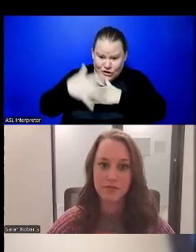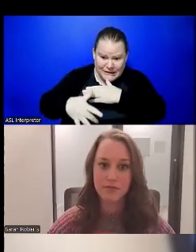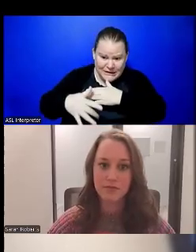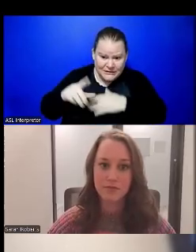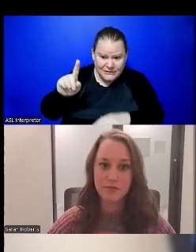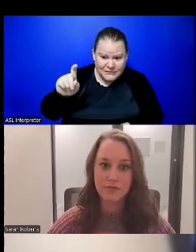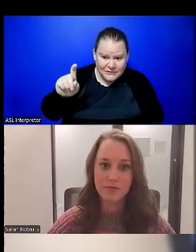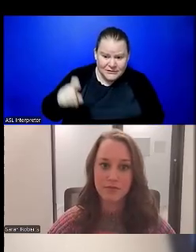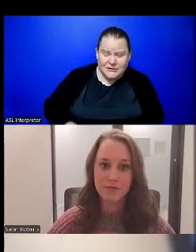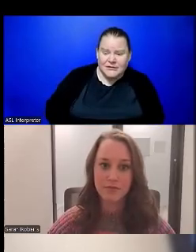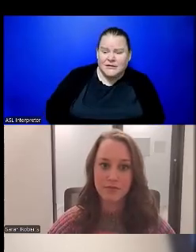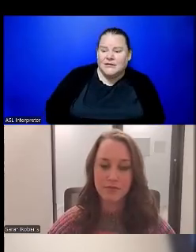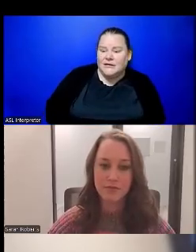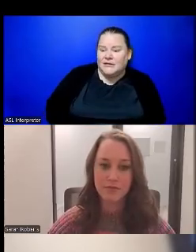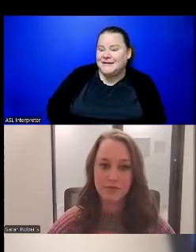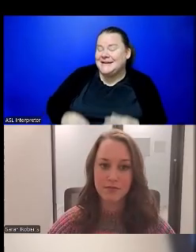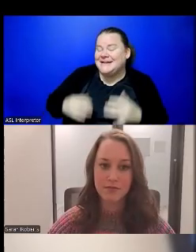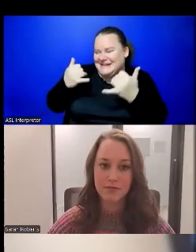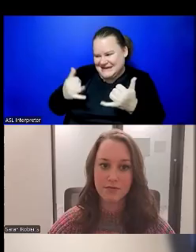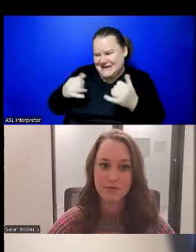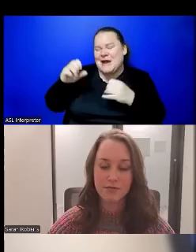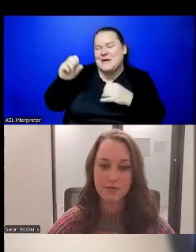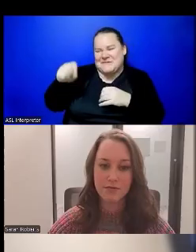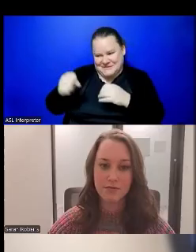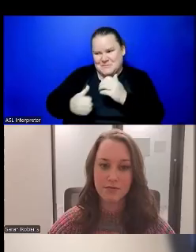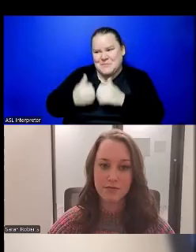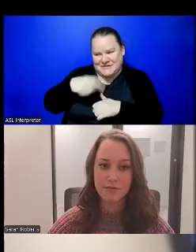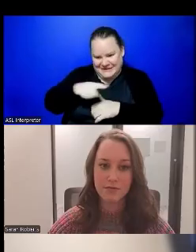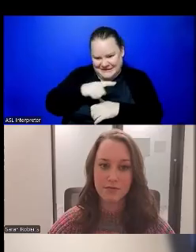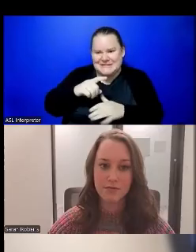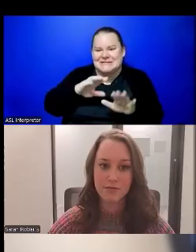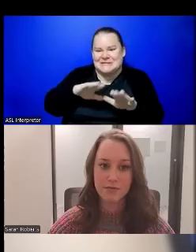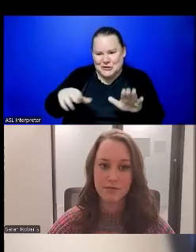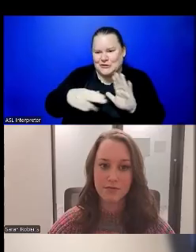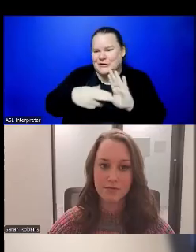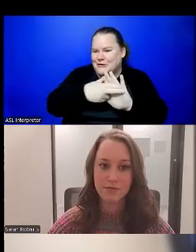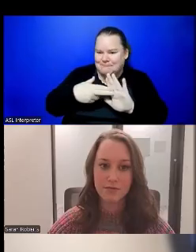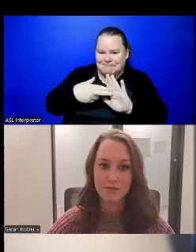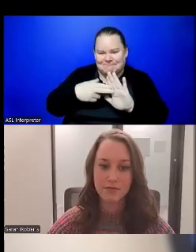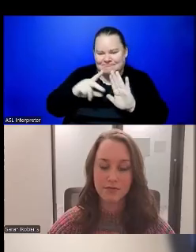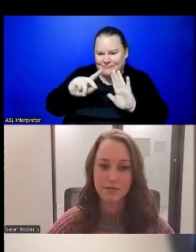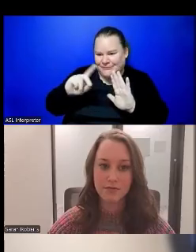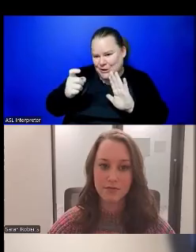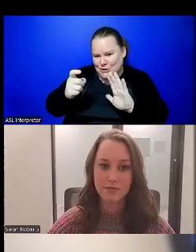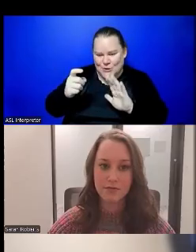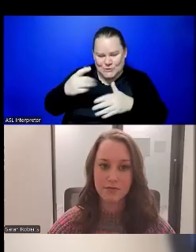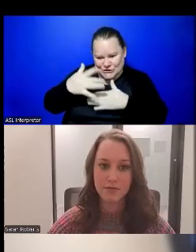Annabelle Wilcox: Now, yes, said more majority of these children are being diagnosed early. There's still exceptions, of